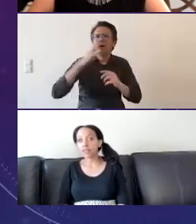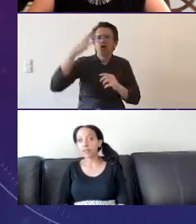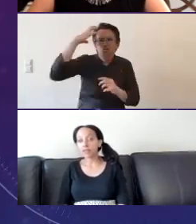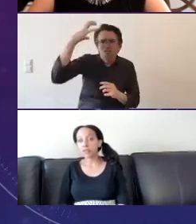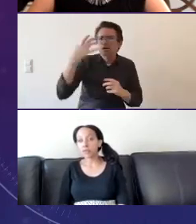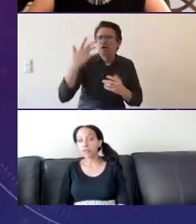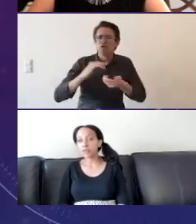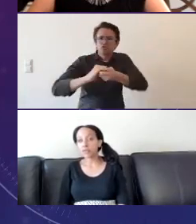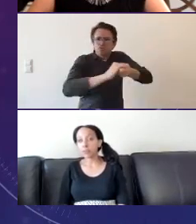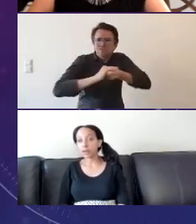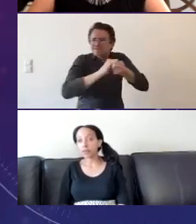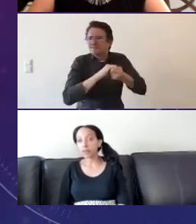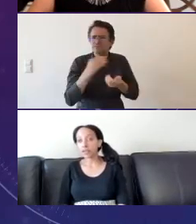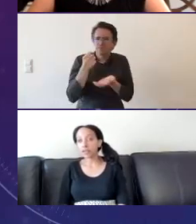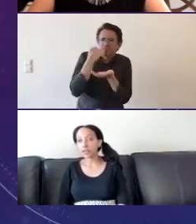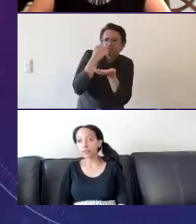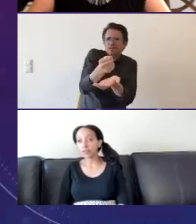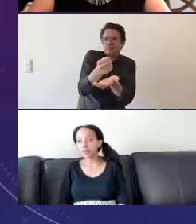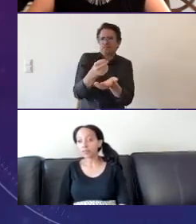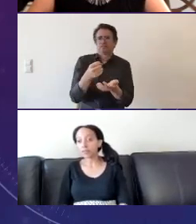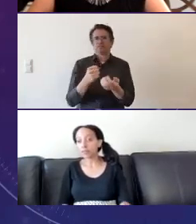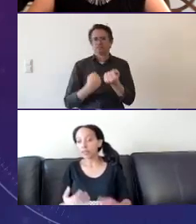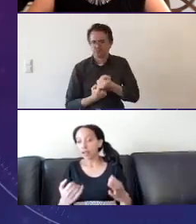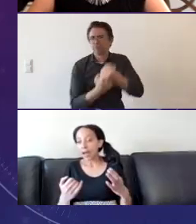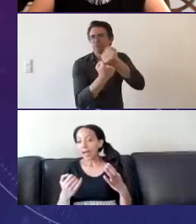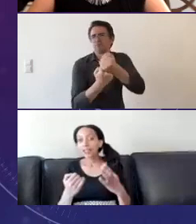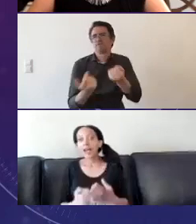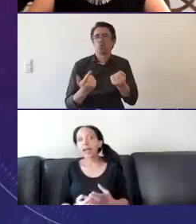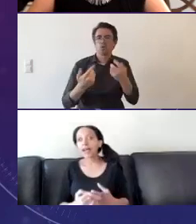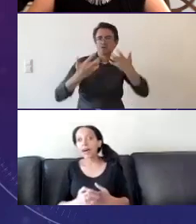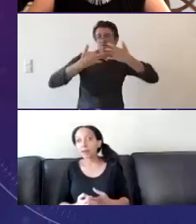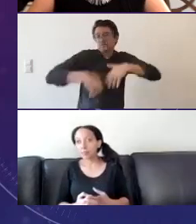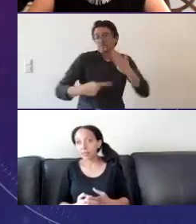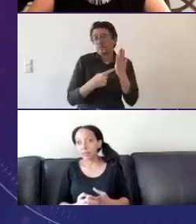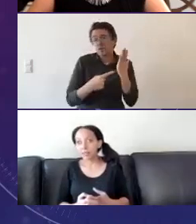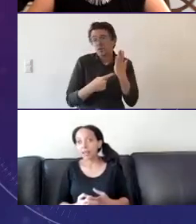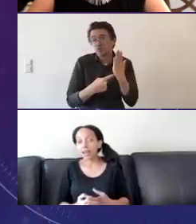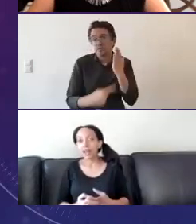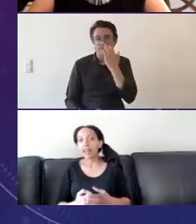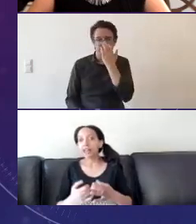for individuals who are Braille readers Tech helps